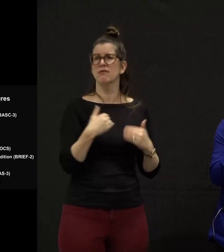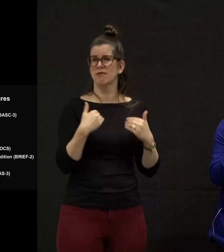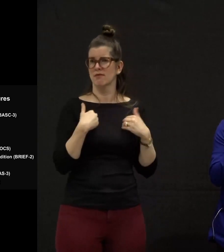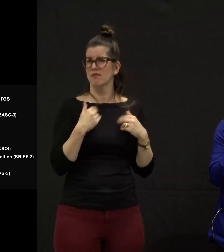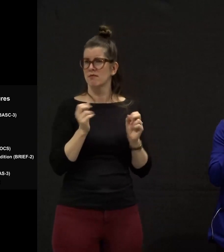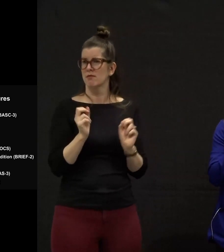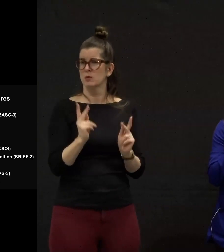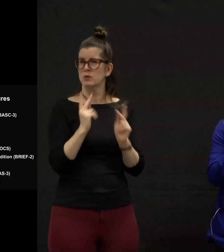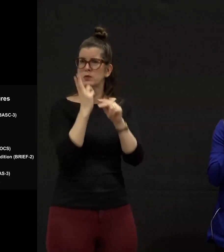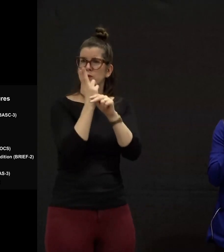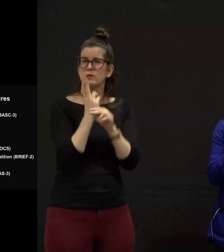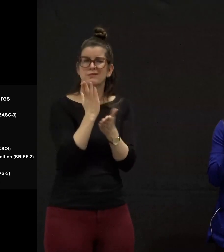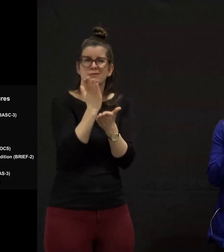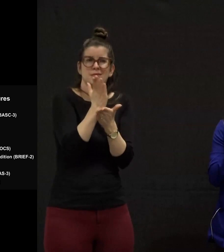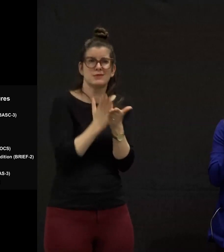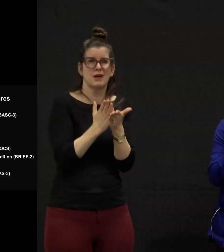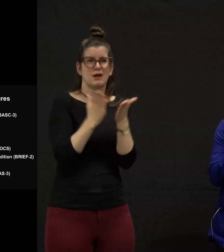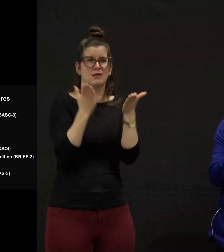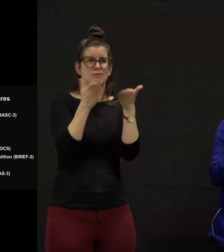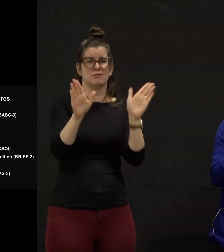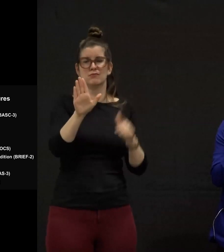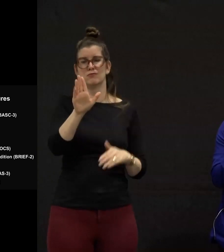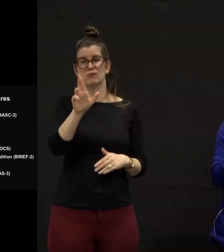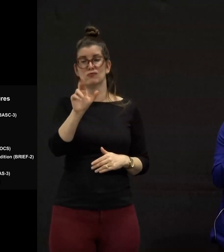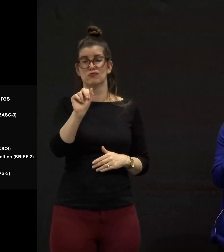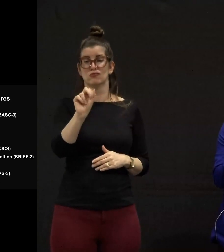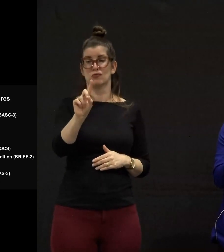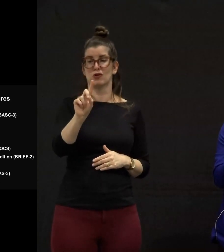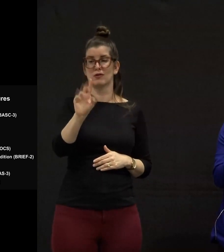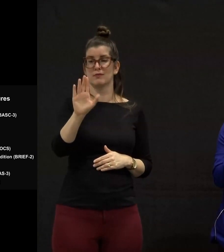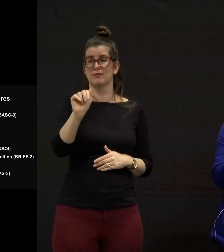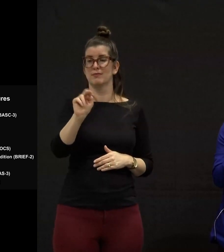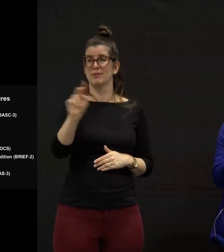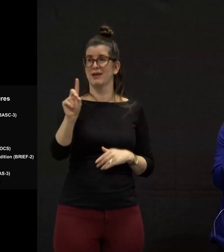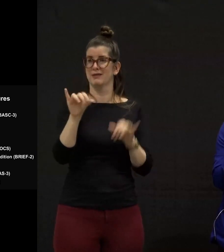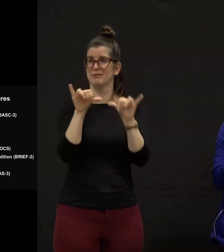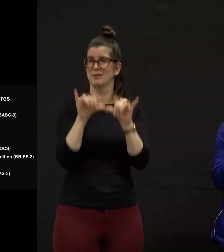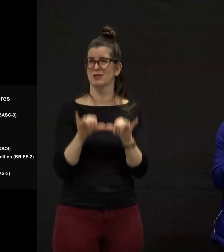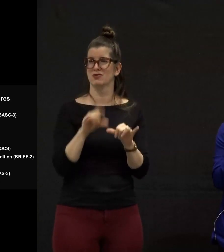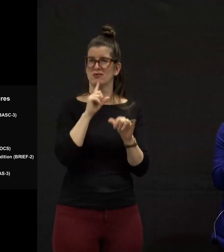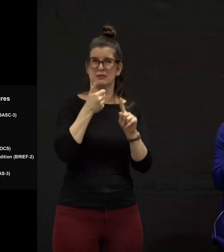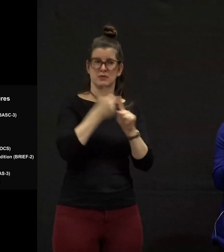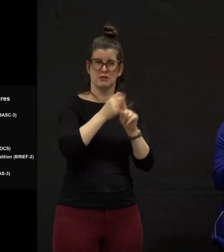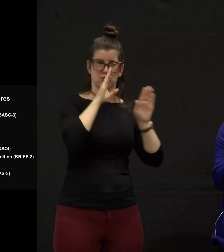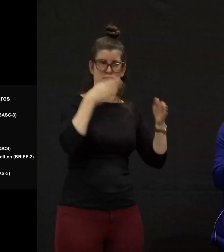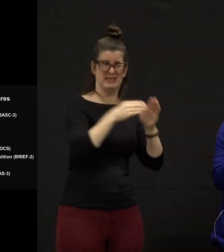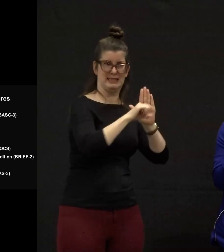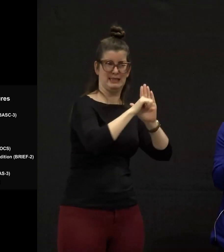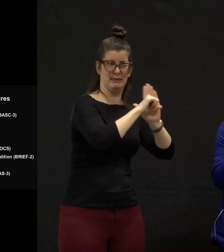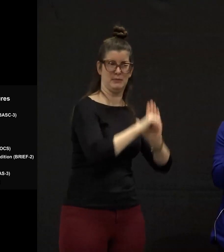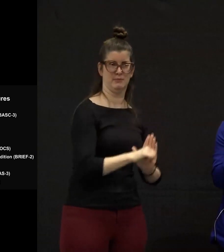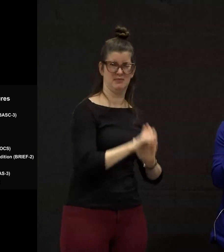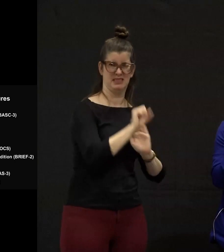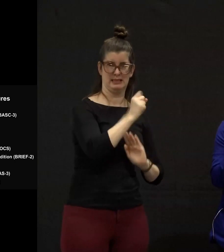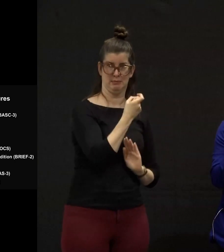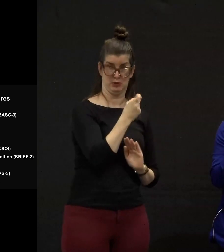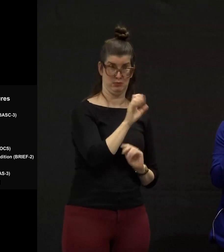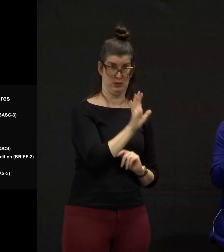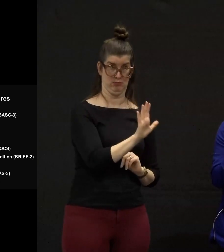to use some broadband measures, which are really symptom focused. So these are tools that are developed